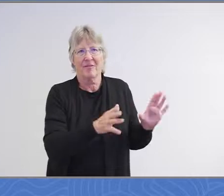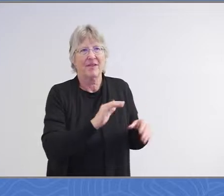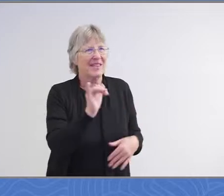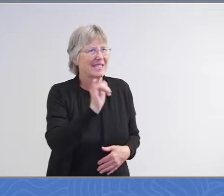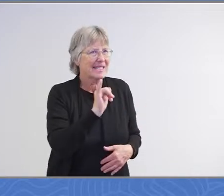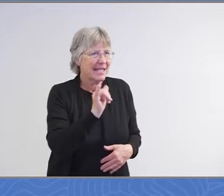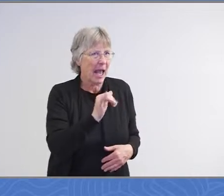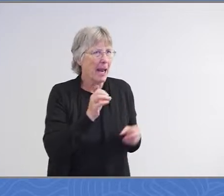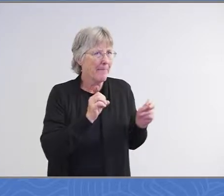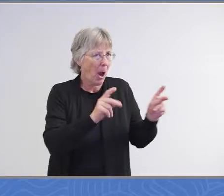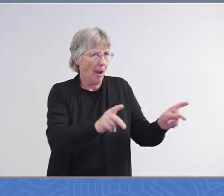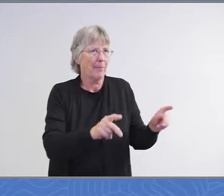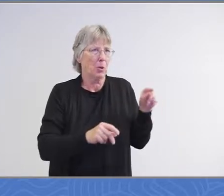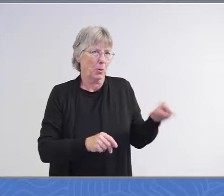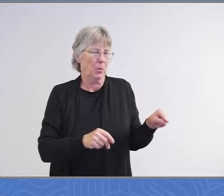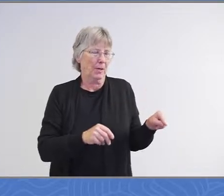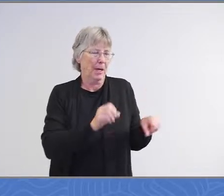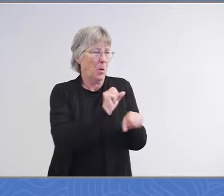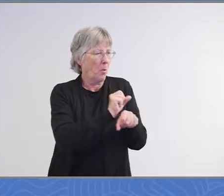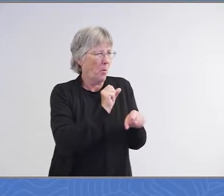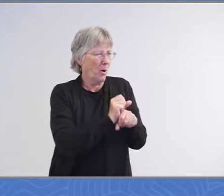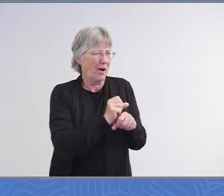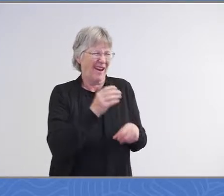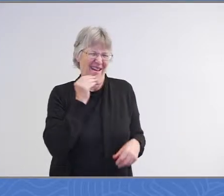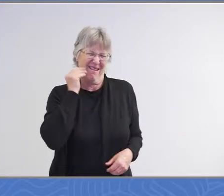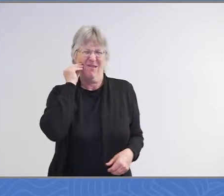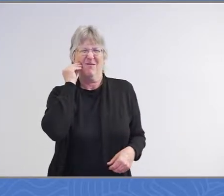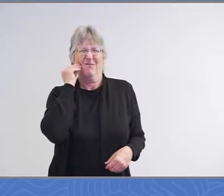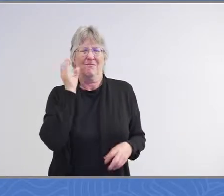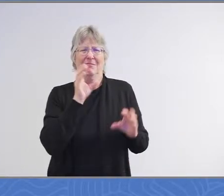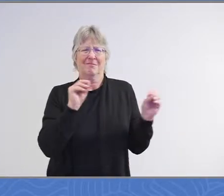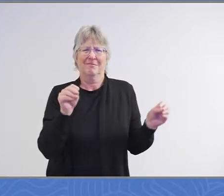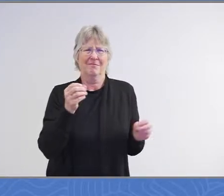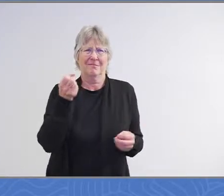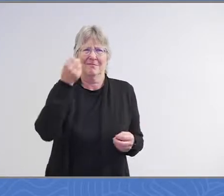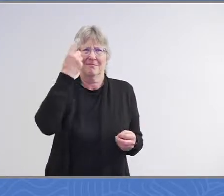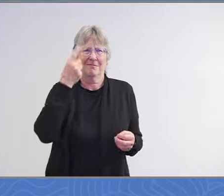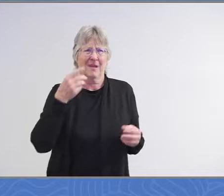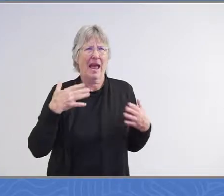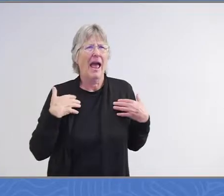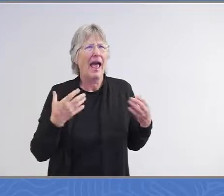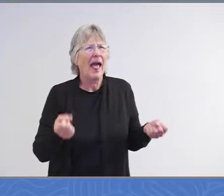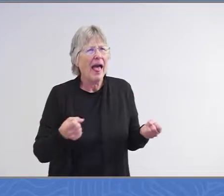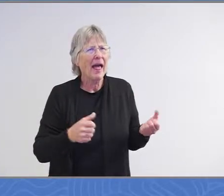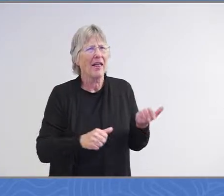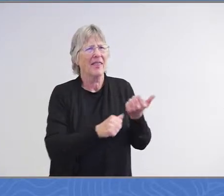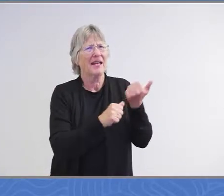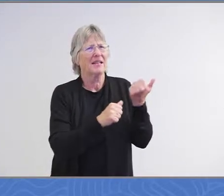'Cause if this make any sense, the health assistants work 3.48 hours